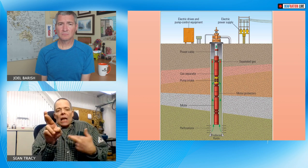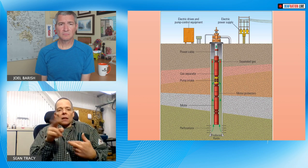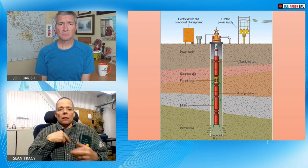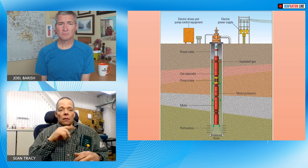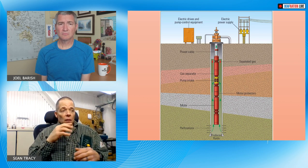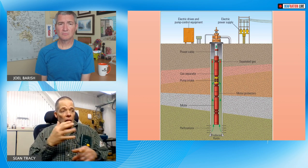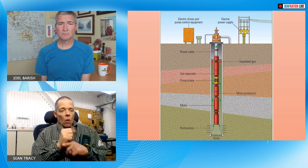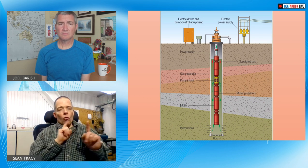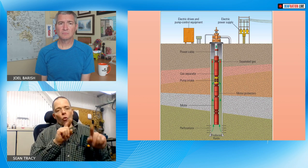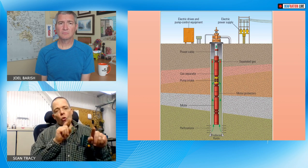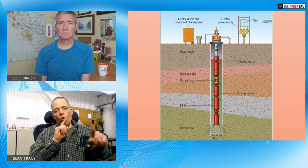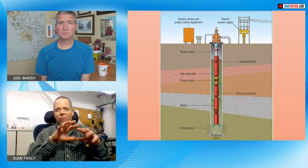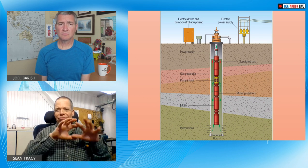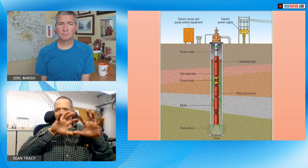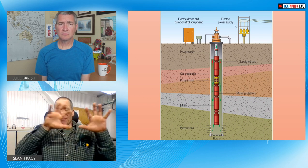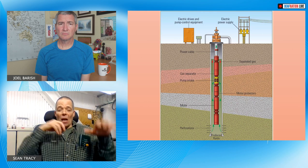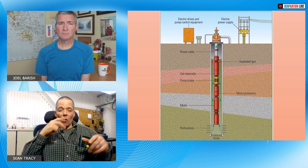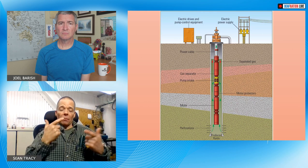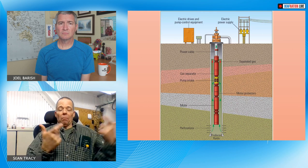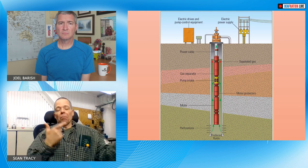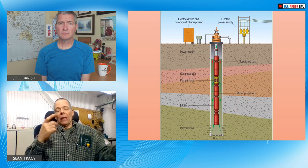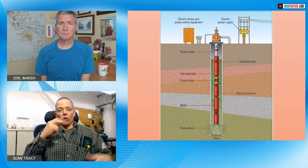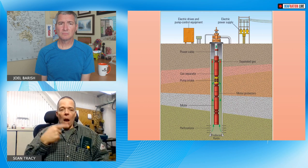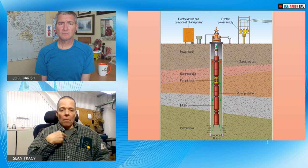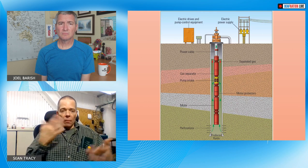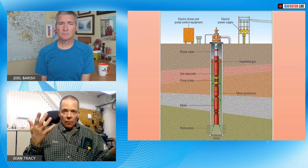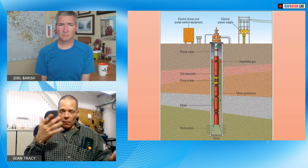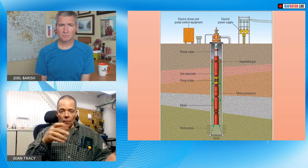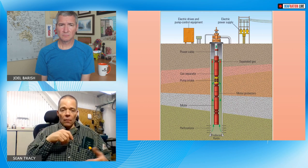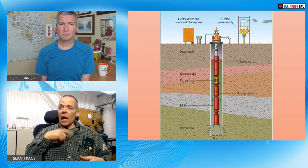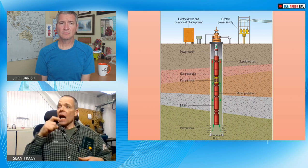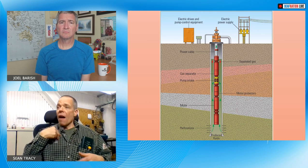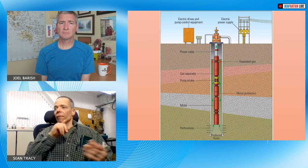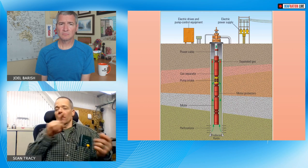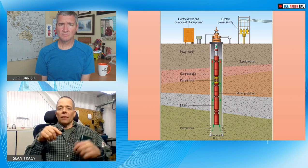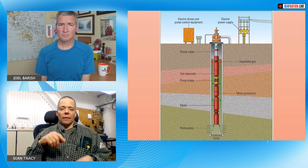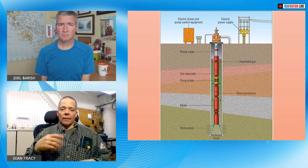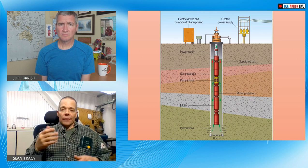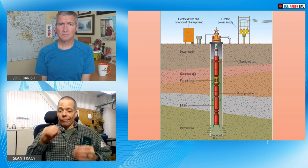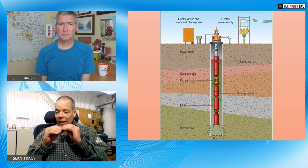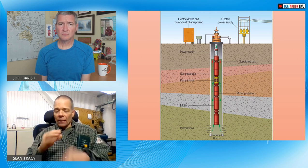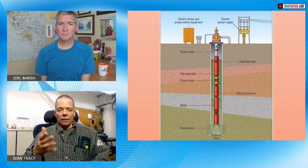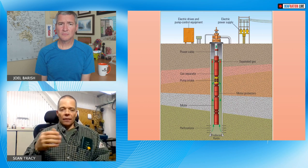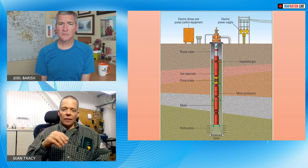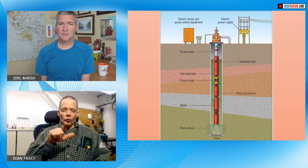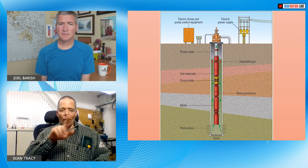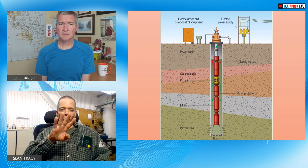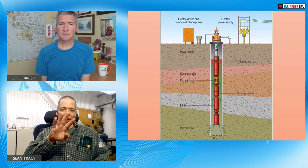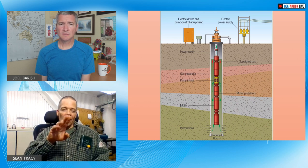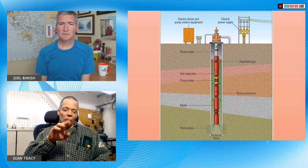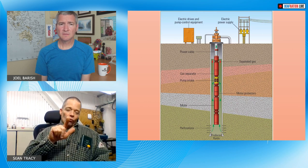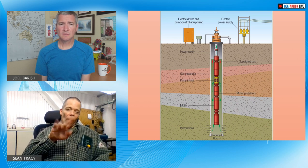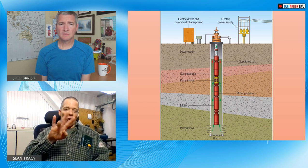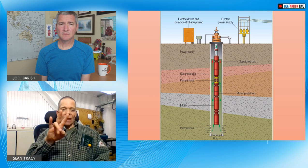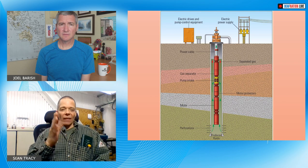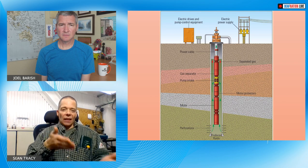I have to make sure I have it on hand if needed. I have a big shop so I can order all the parts and have it on hand as needed. I'm on call 24/7 to fix whatever breaks as needed.